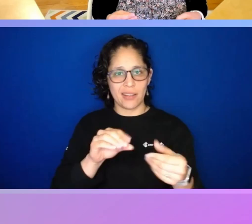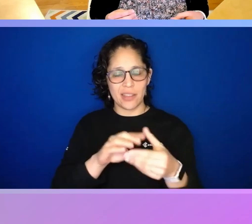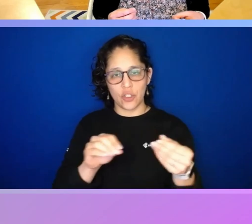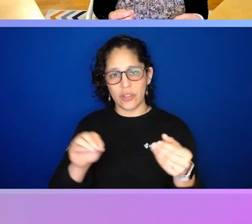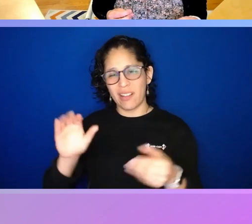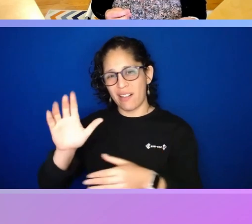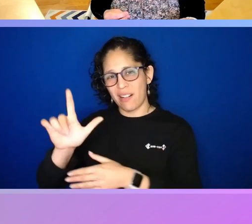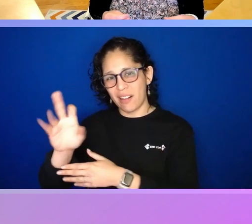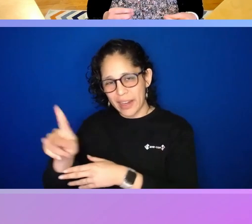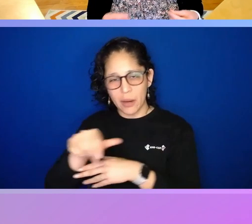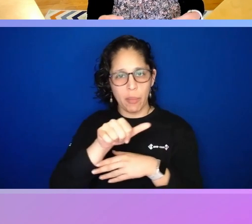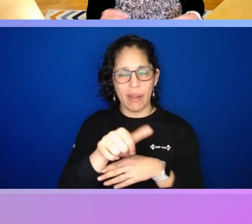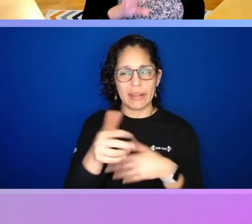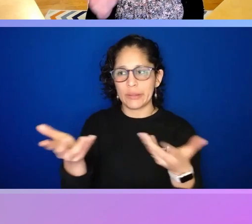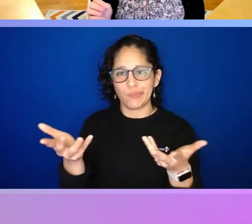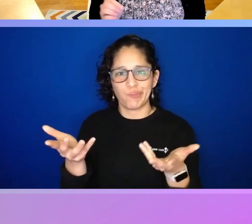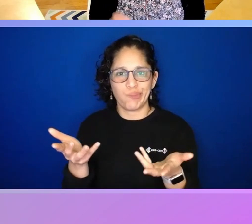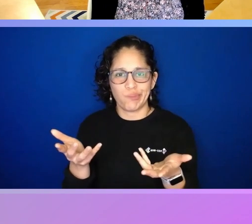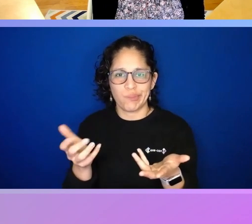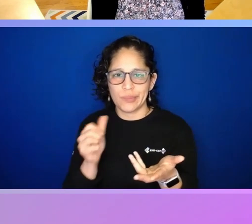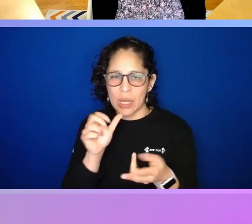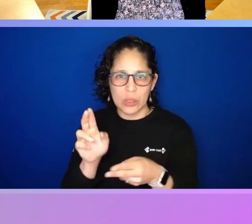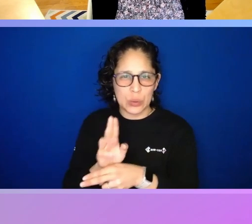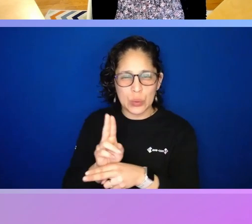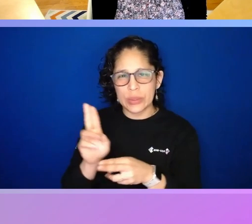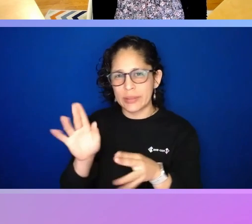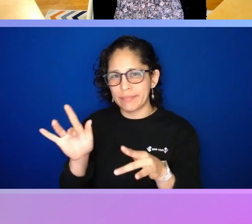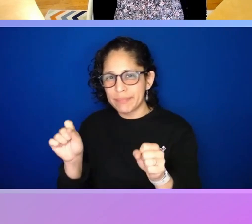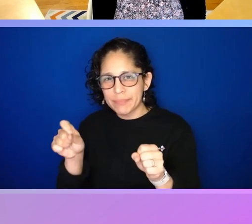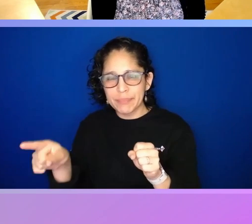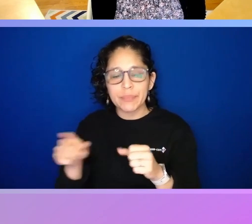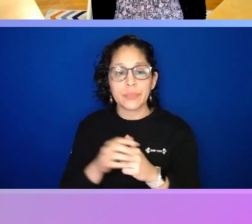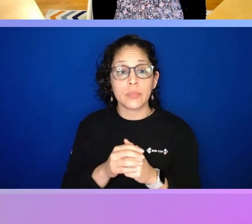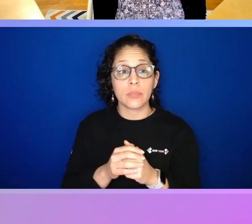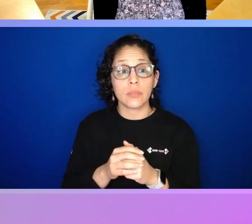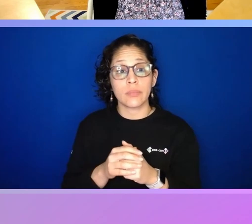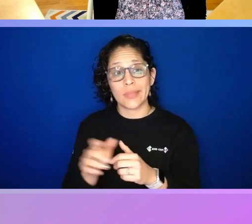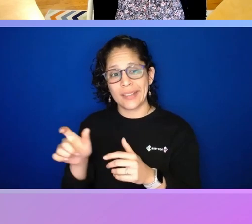failed to mention that this is a figma demo, it's got the